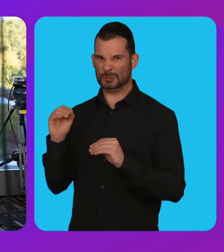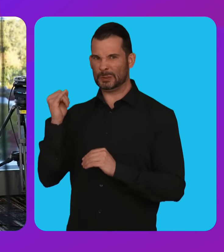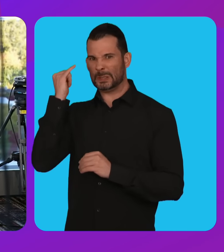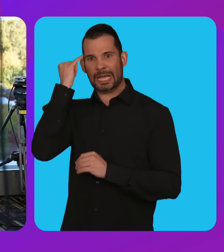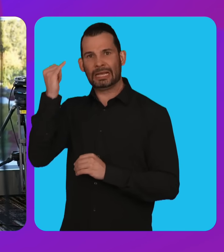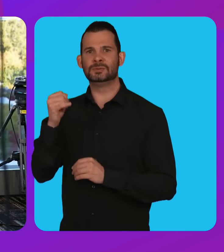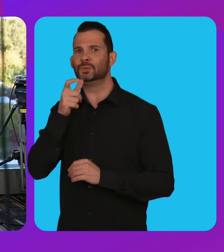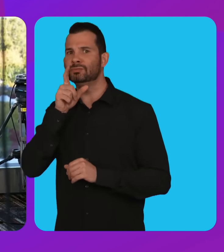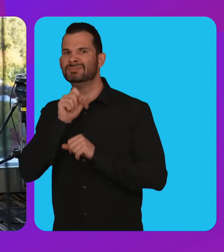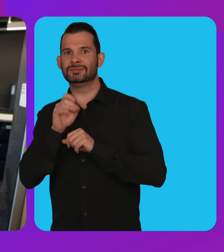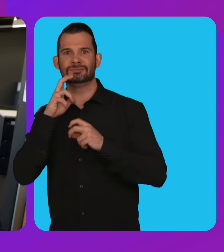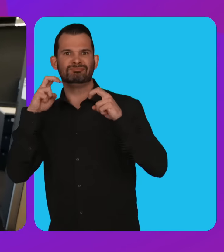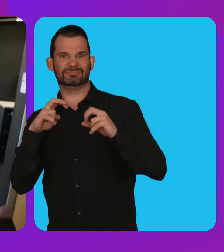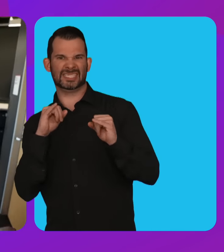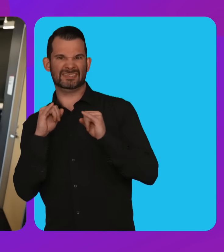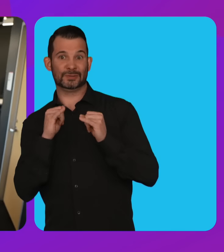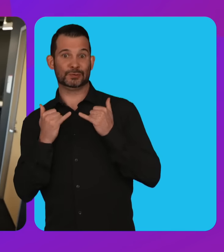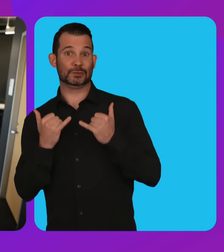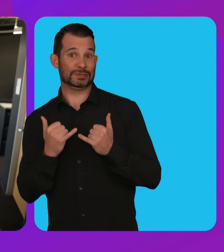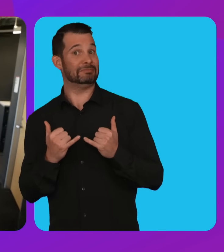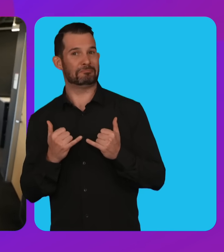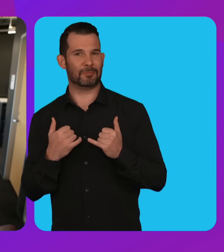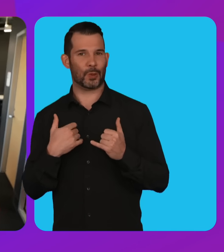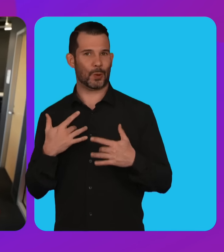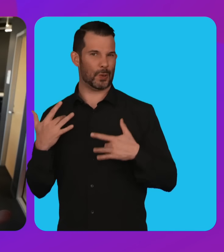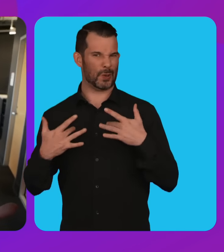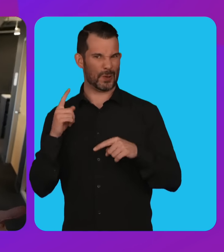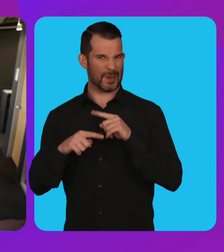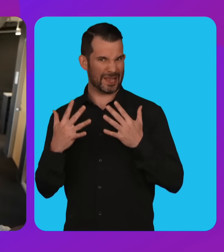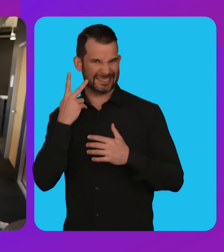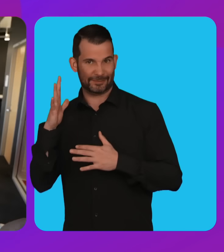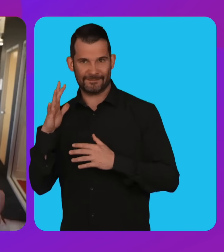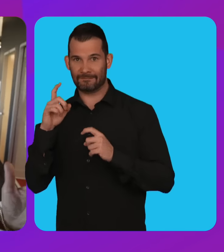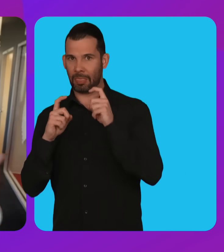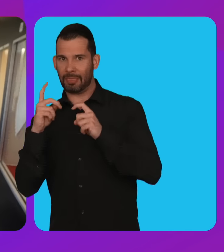Catherine Tate has no idea who's going to interview her today, so I can't wait to see her face.